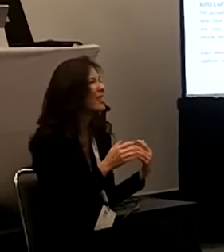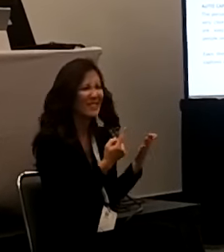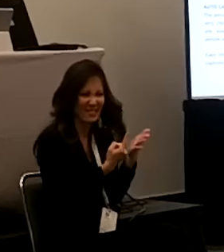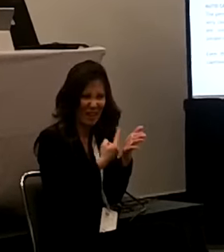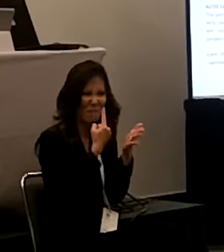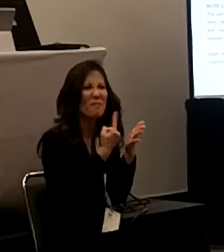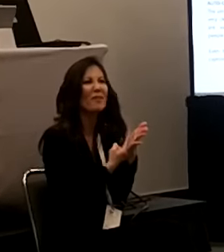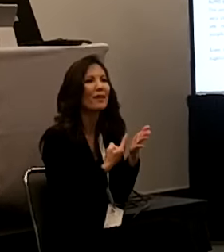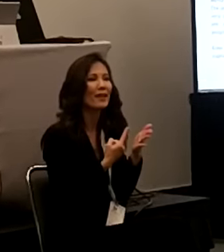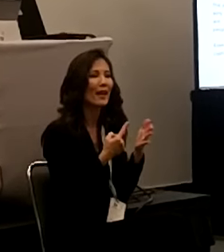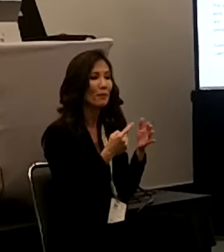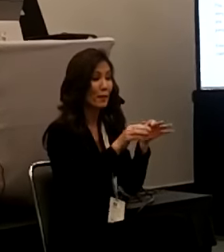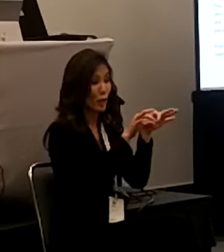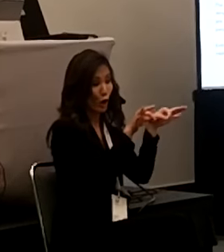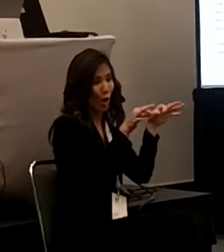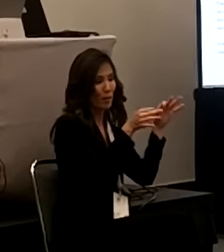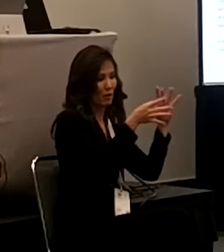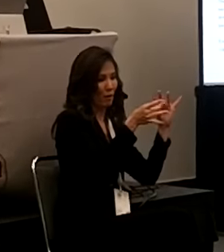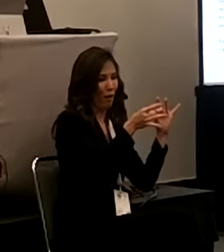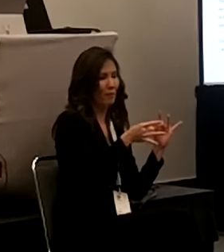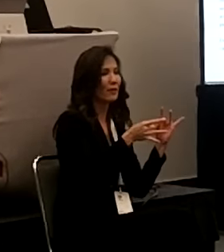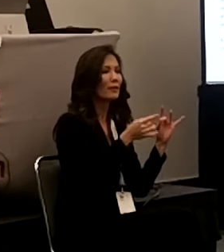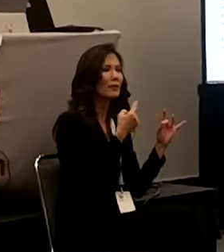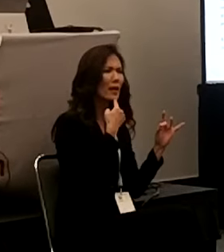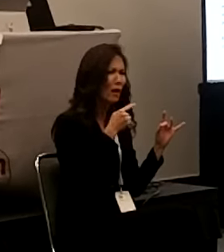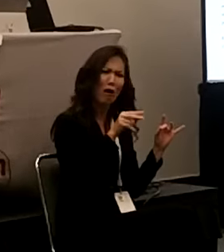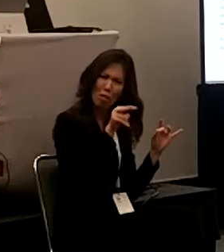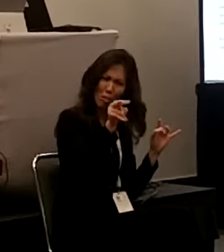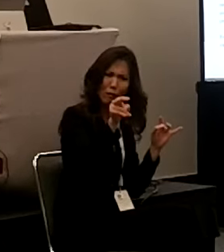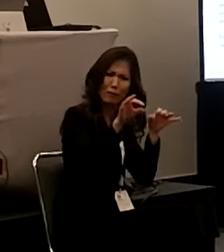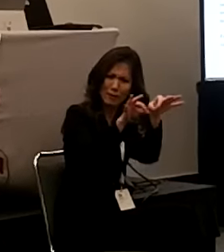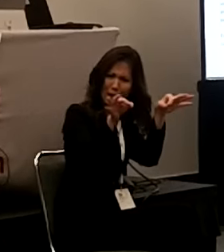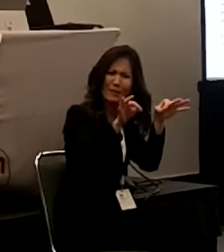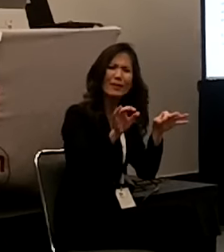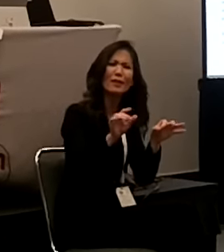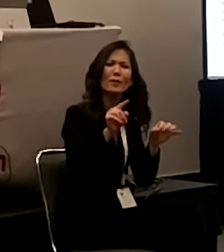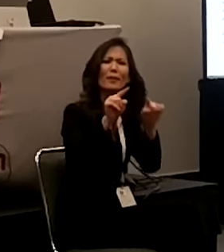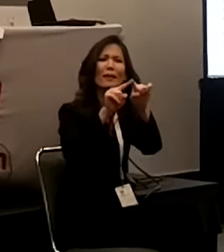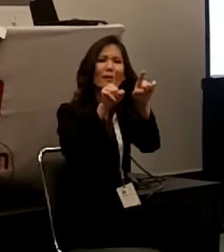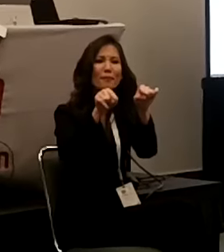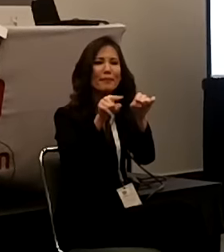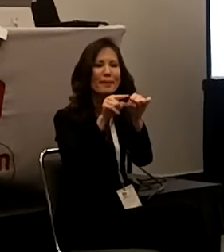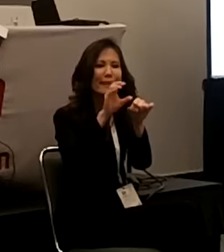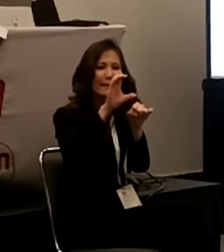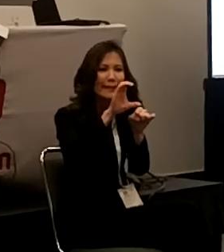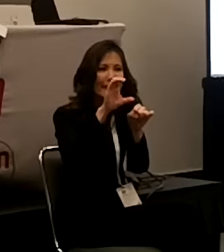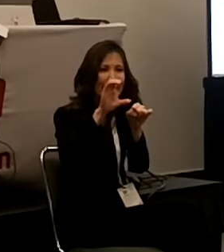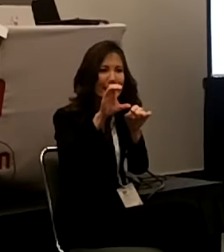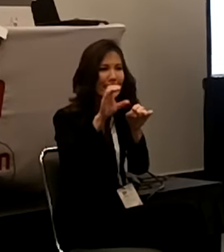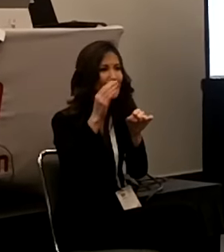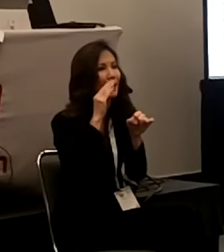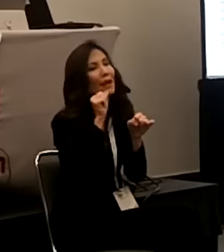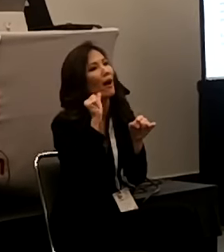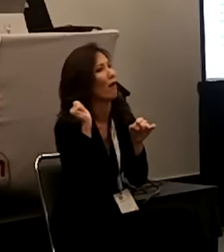"Well, there is captions over there. "You know, click the little button on there." It looks like... Not all videos have them but...